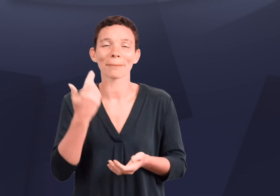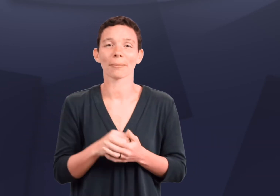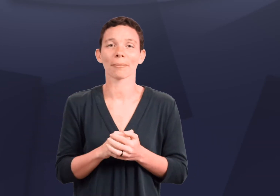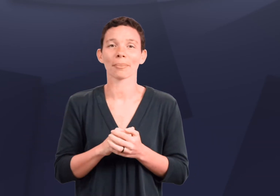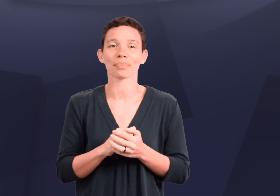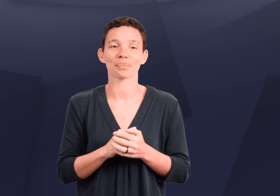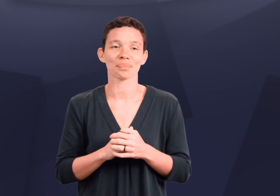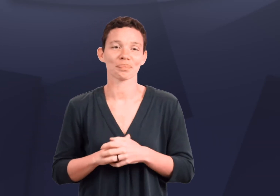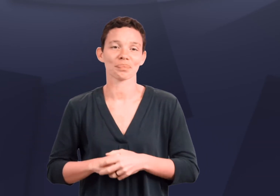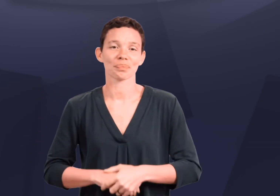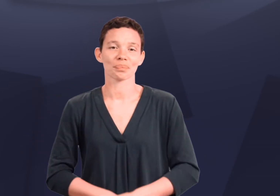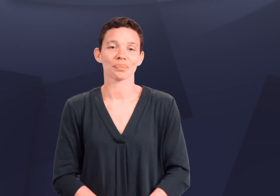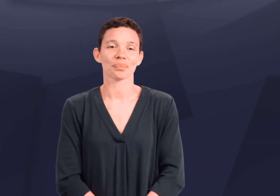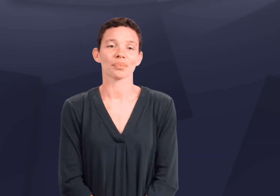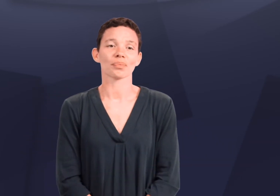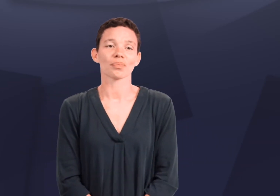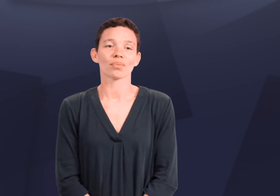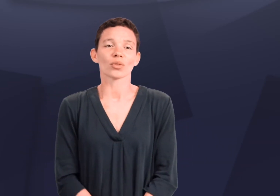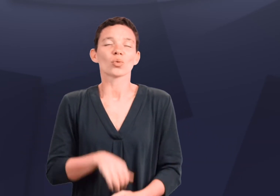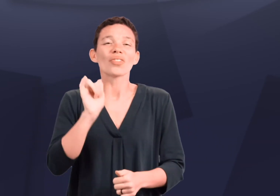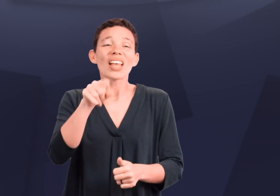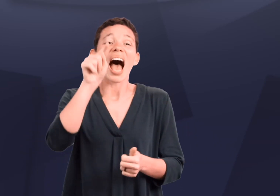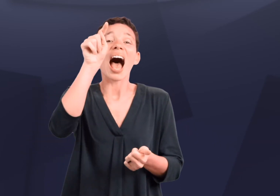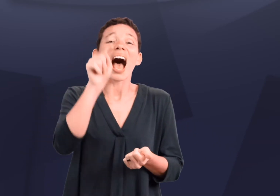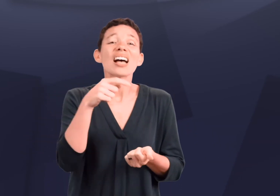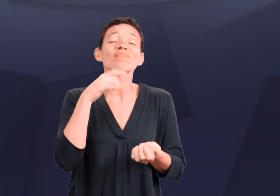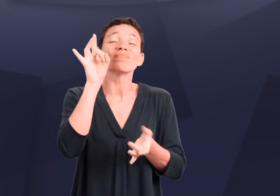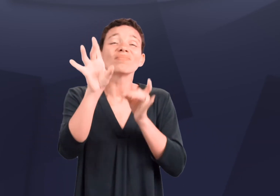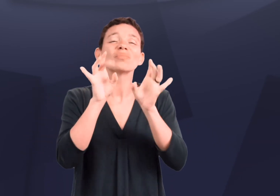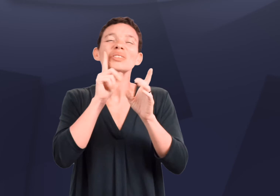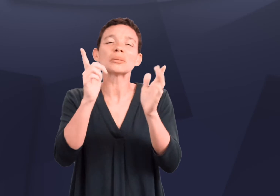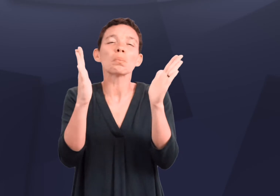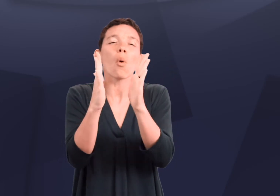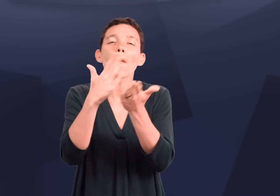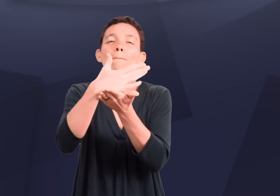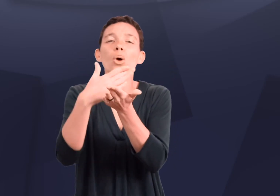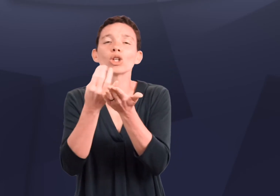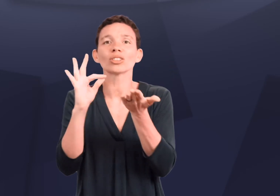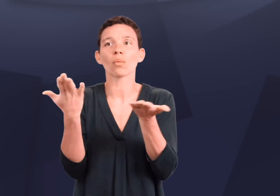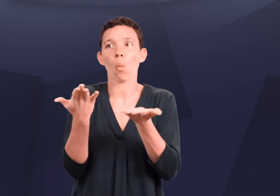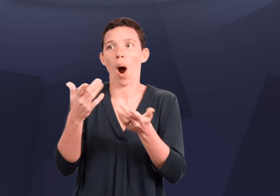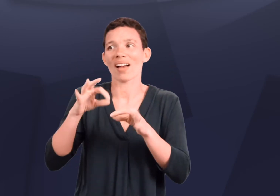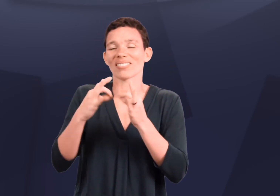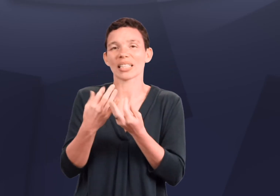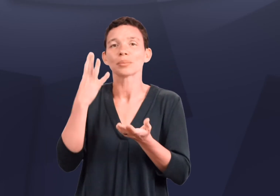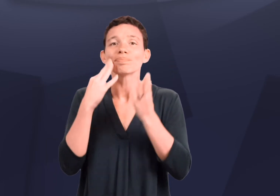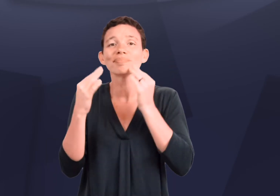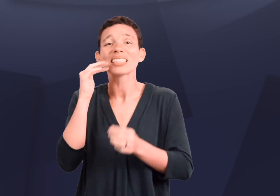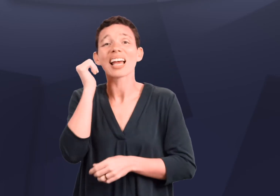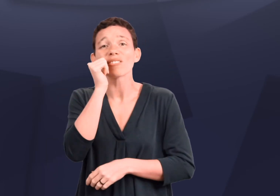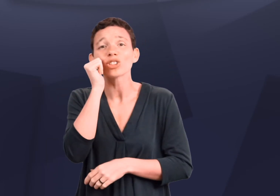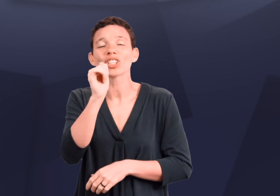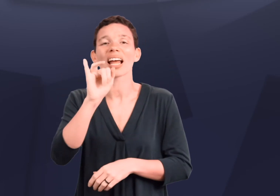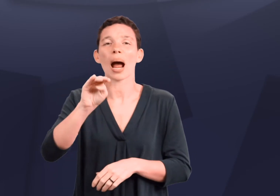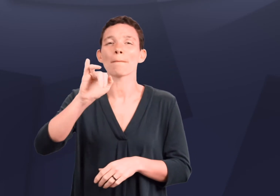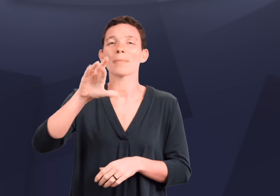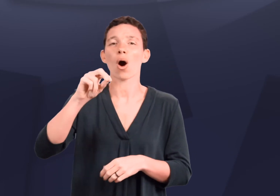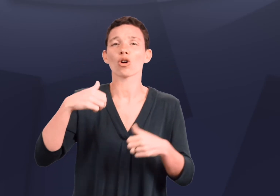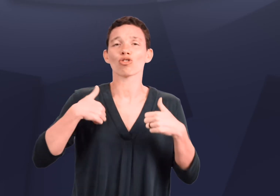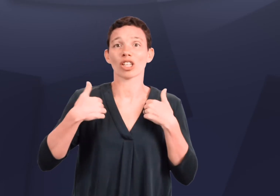What's important is validating and valuing whatever language these families use at home. These are only a few small examples of microaggressions